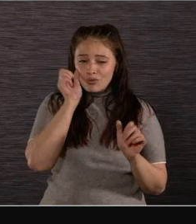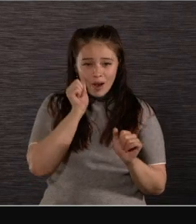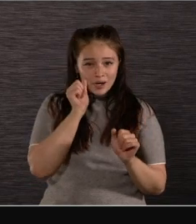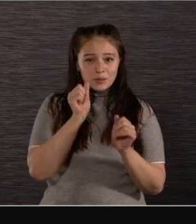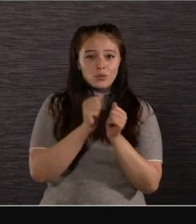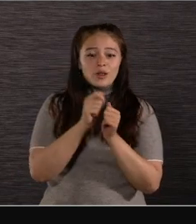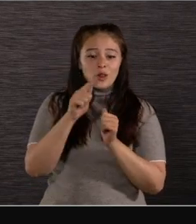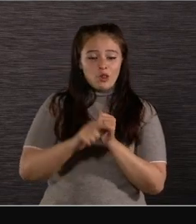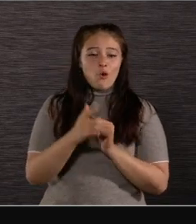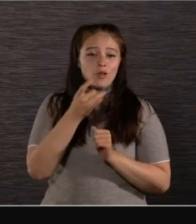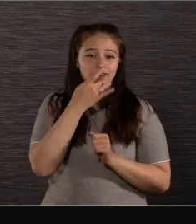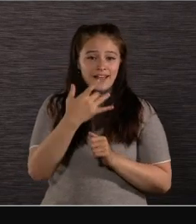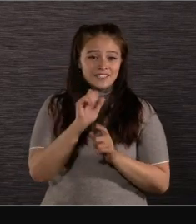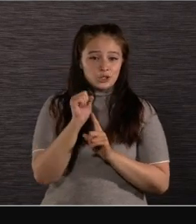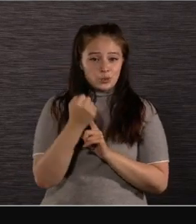situations it's